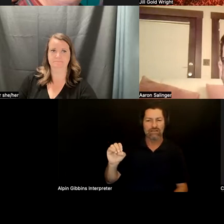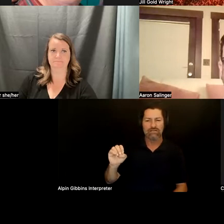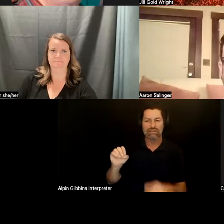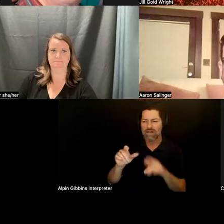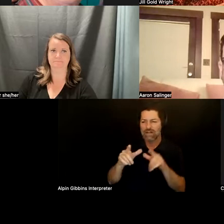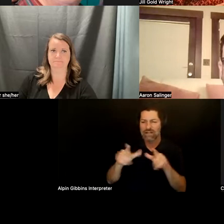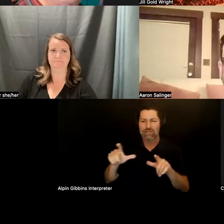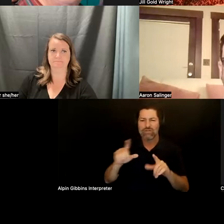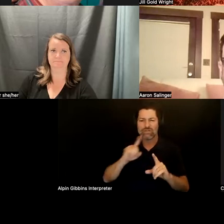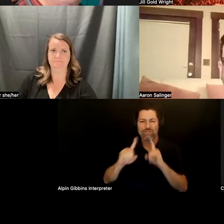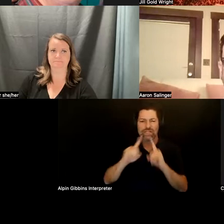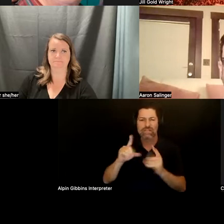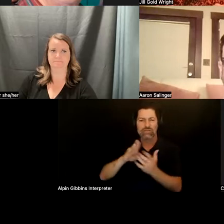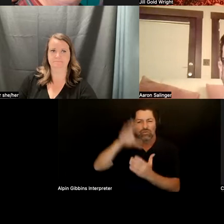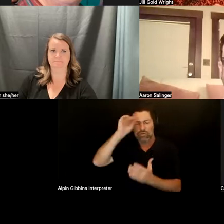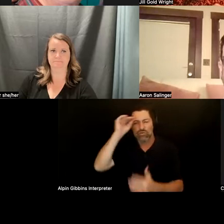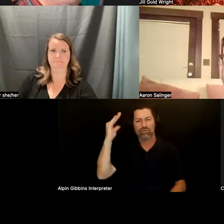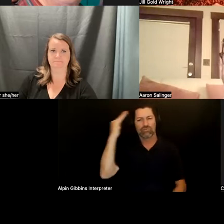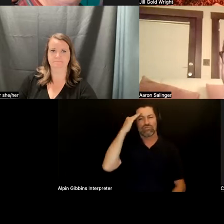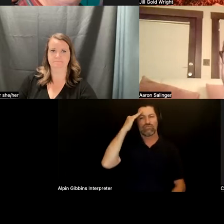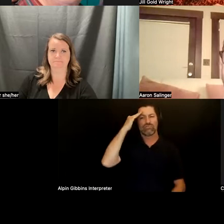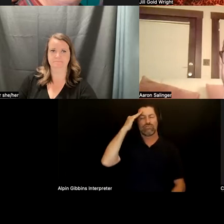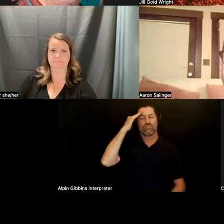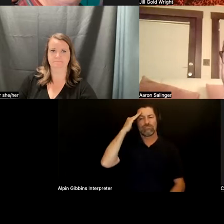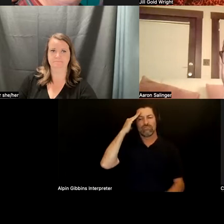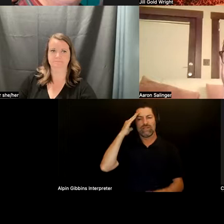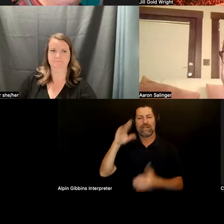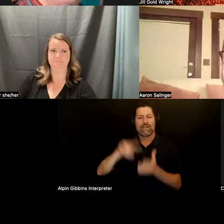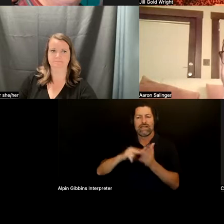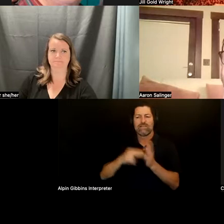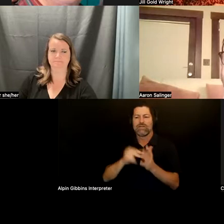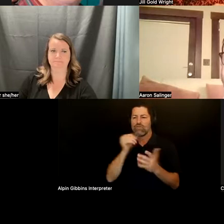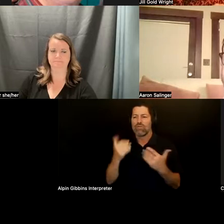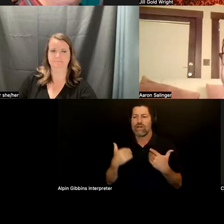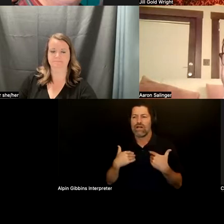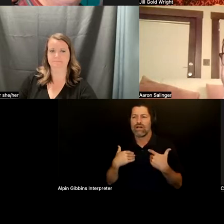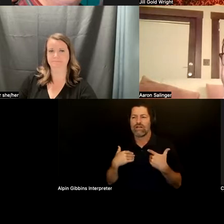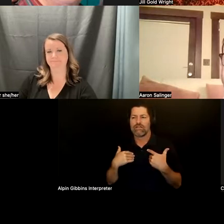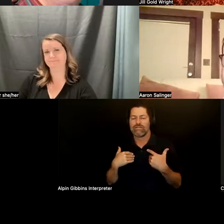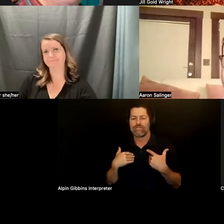we set our knowledge is subjugated. 19:52:58 It means we don't have a free and